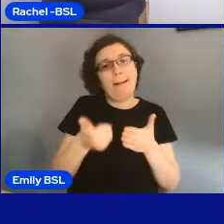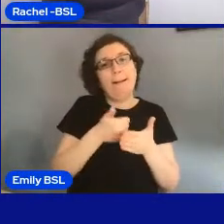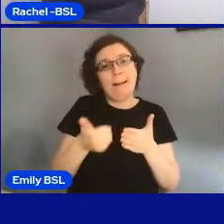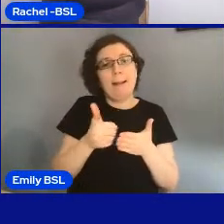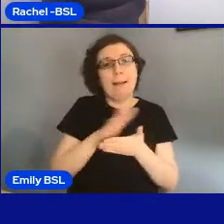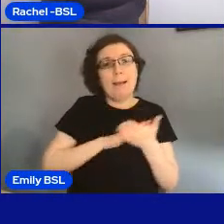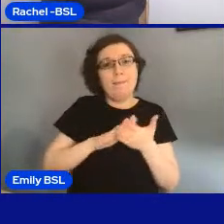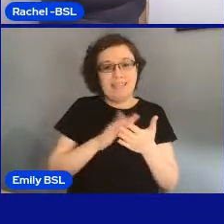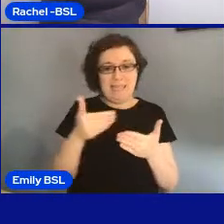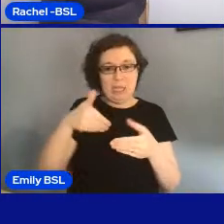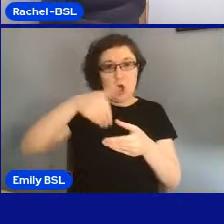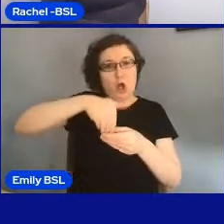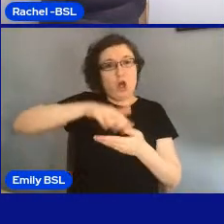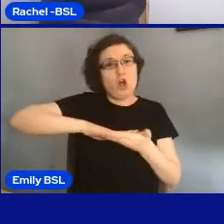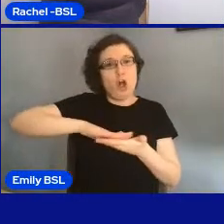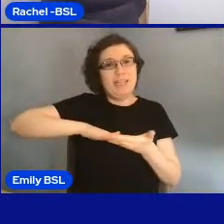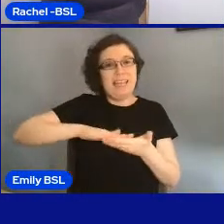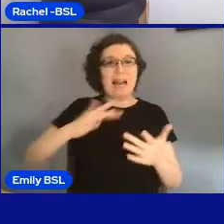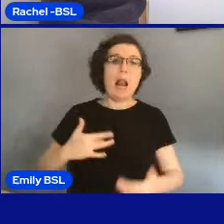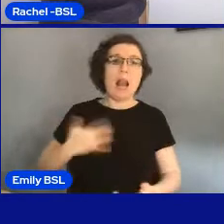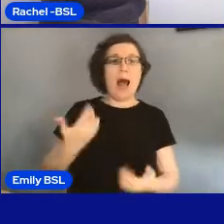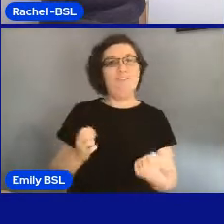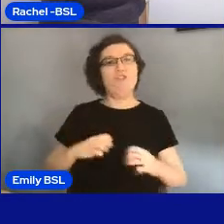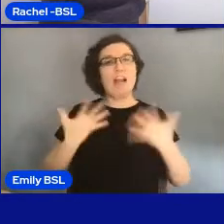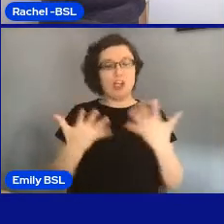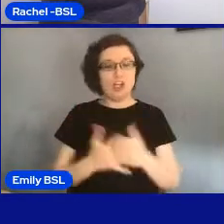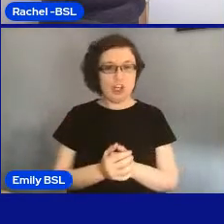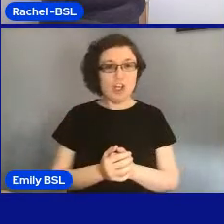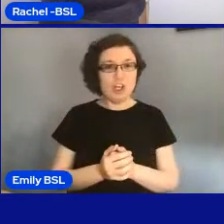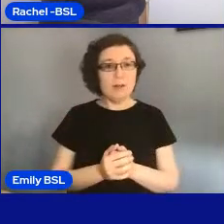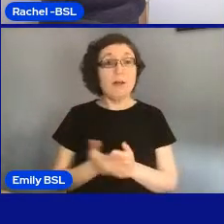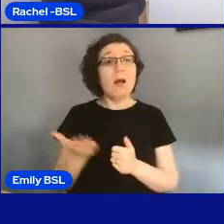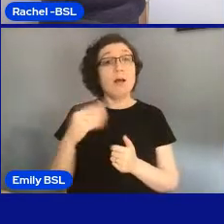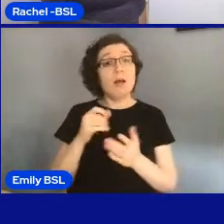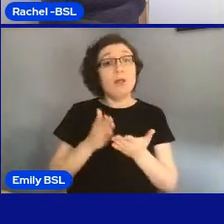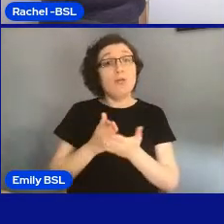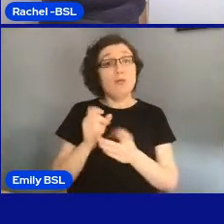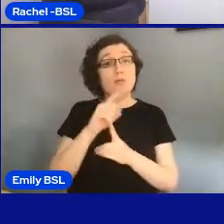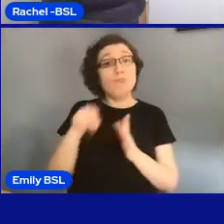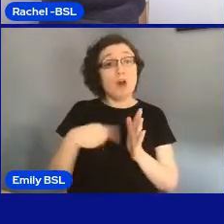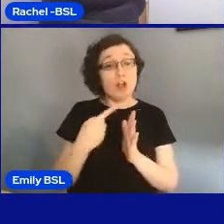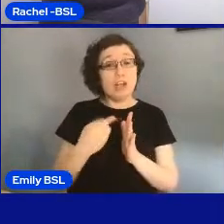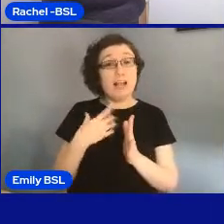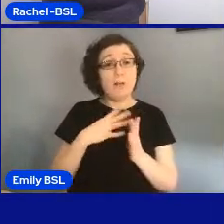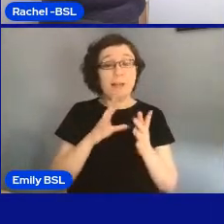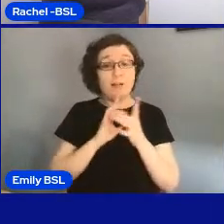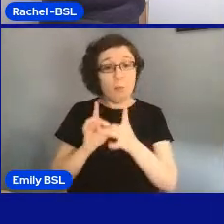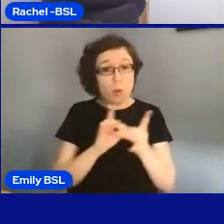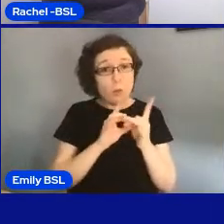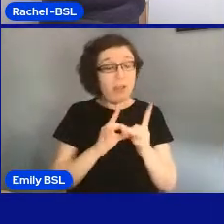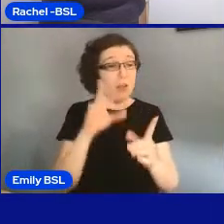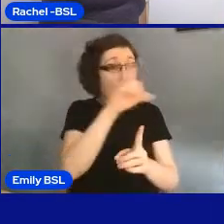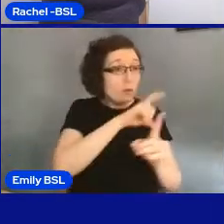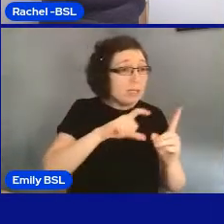various sources, this data needs to be updated regularly to enable the front end to be kept alive and fresh.